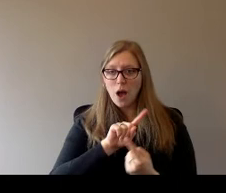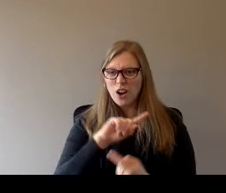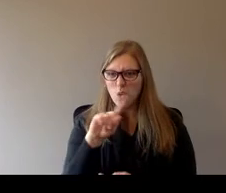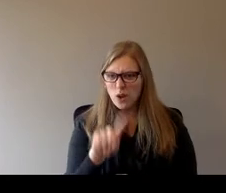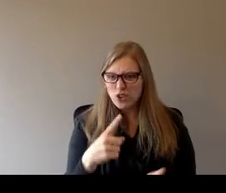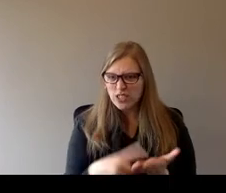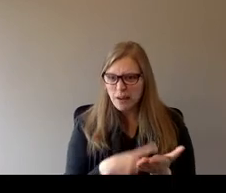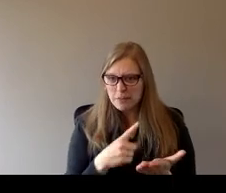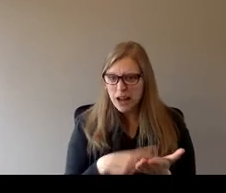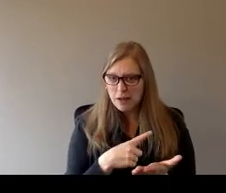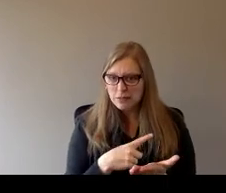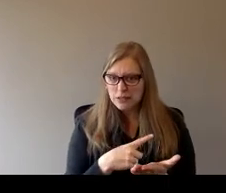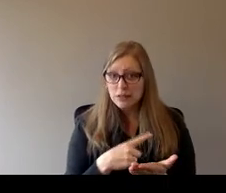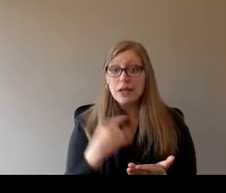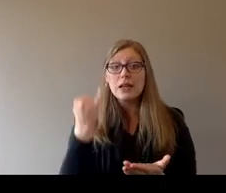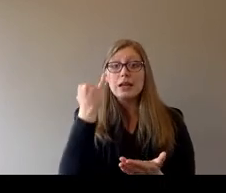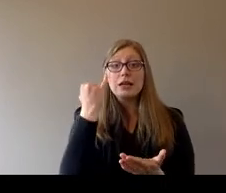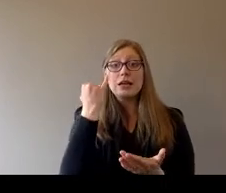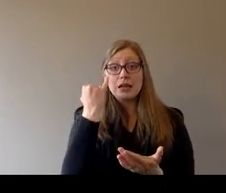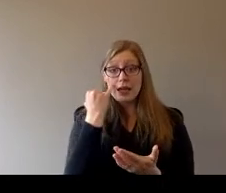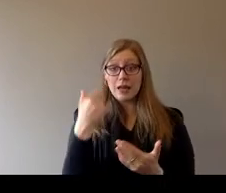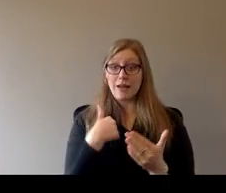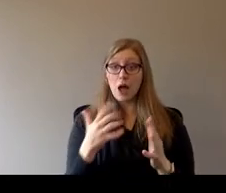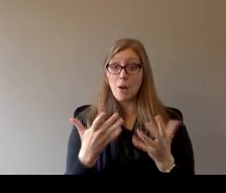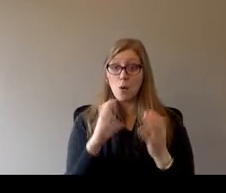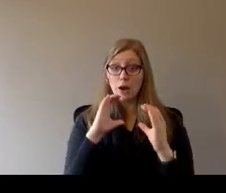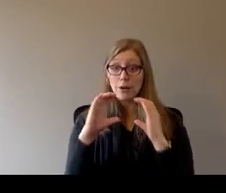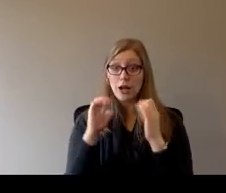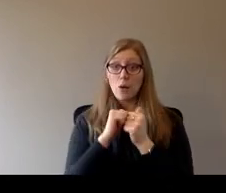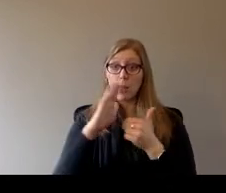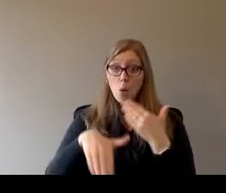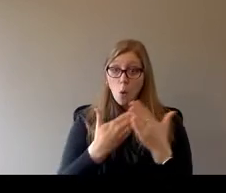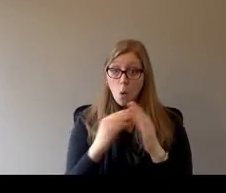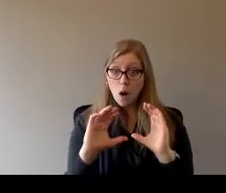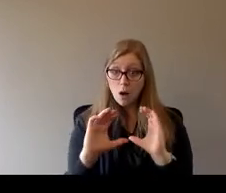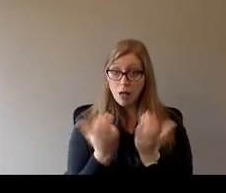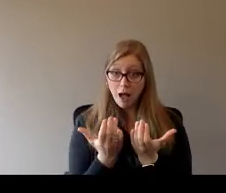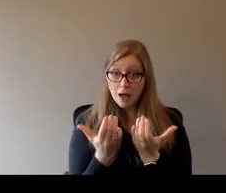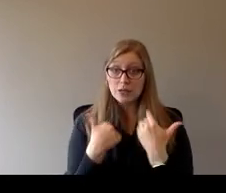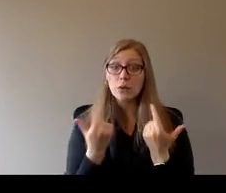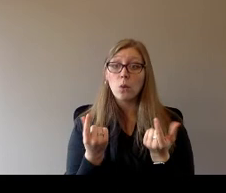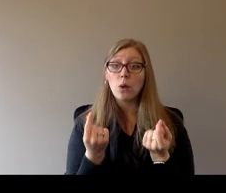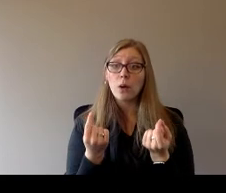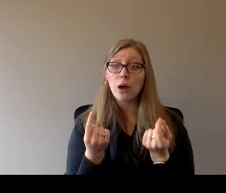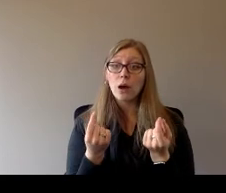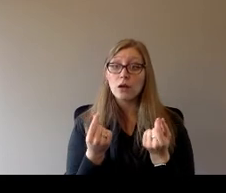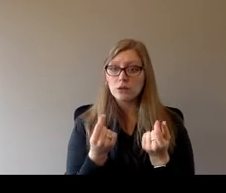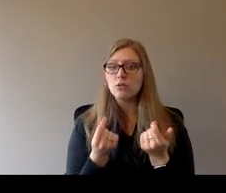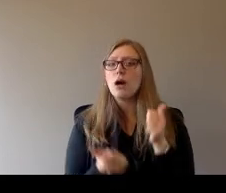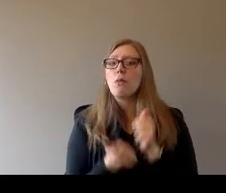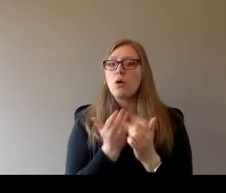So for whole class communication, I'm going to be communicating mainly through course updates.